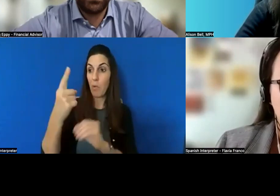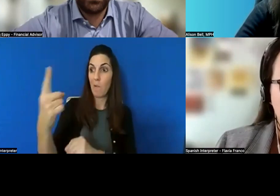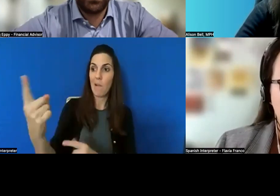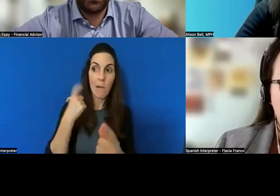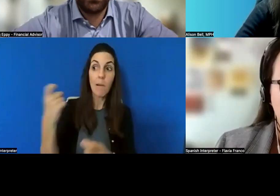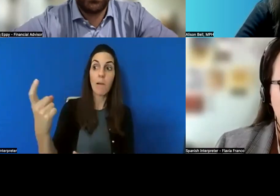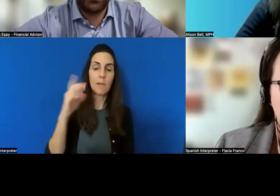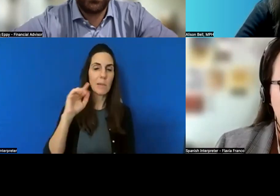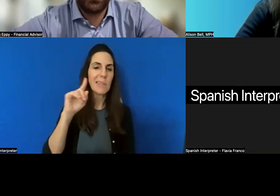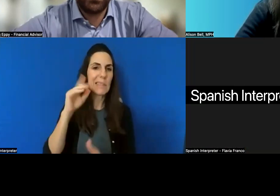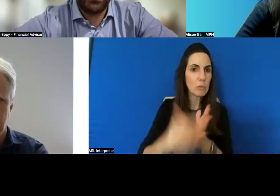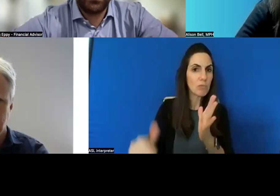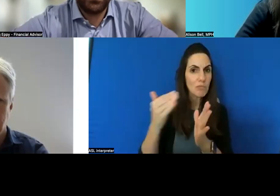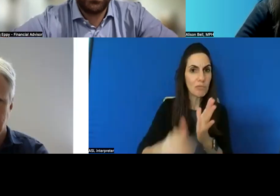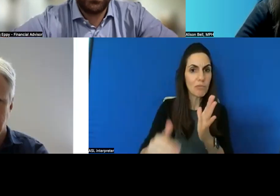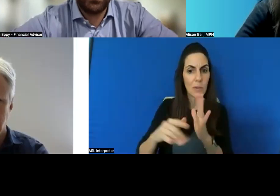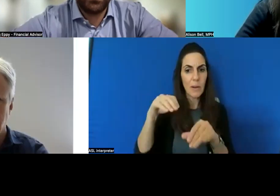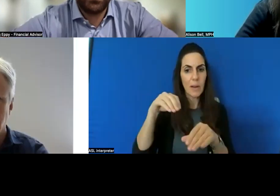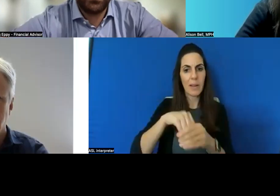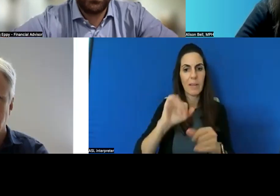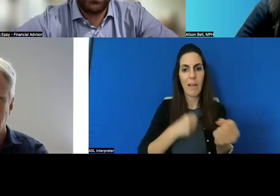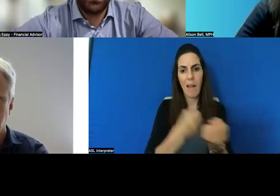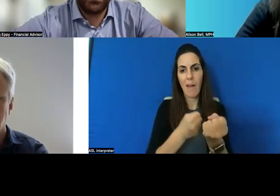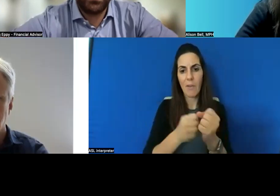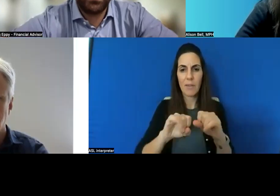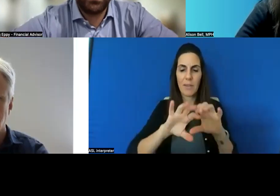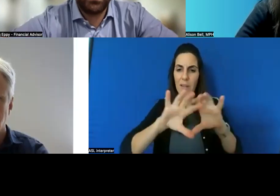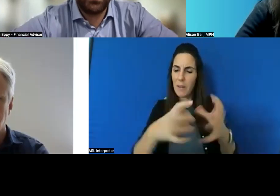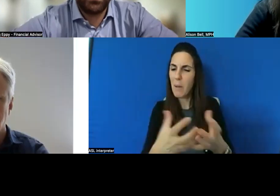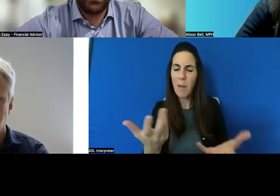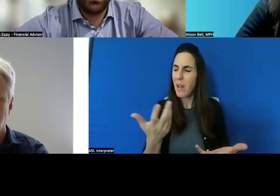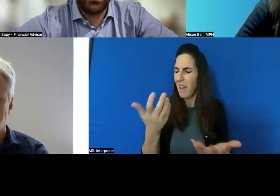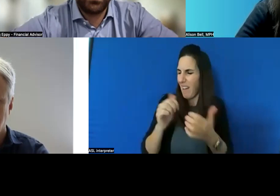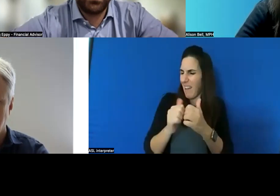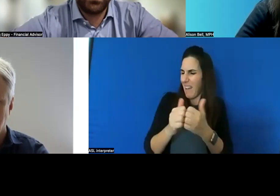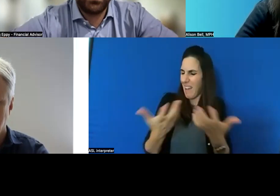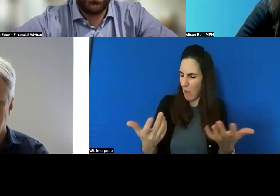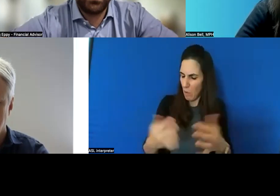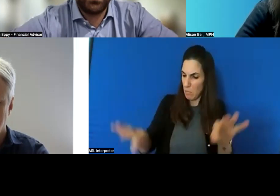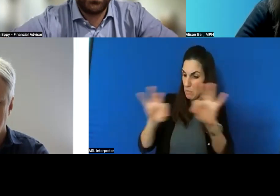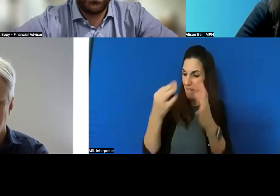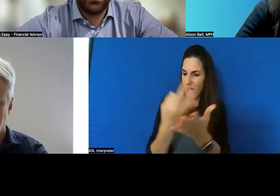customers and advocacy of Partners all the time is about how important Financial education is so